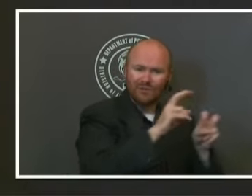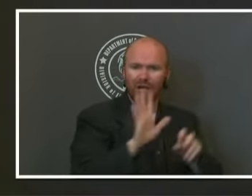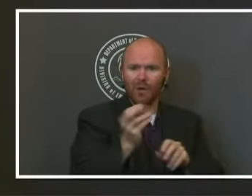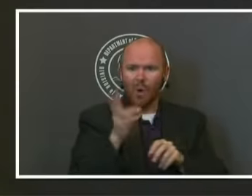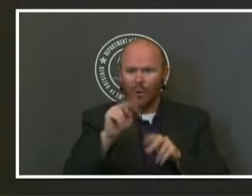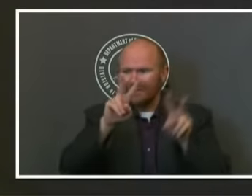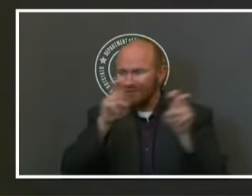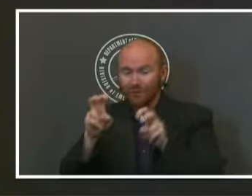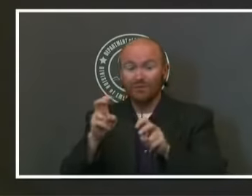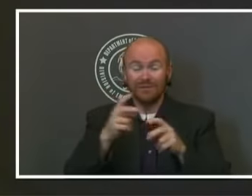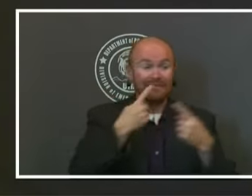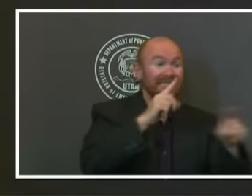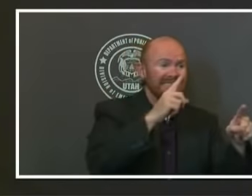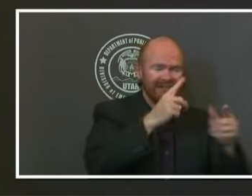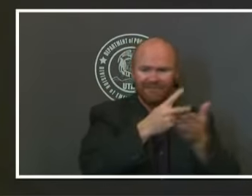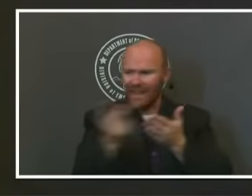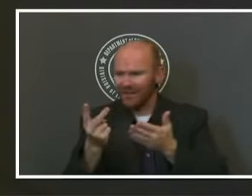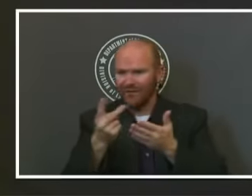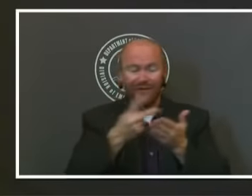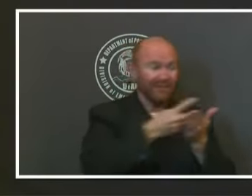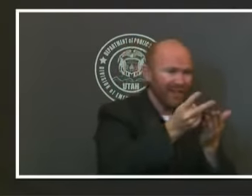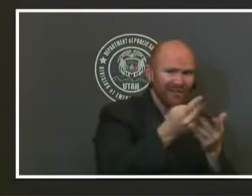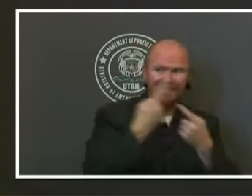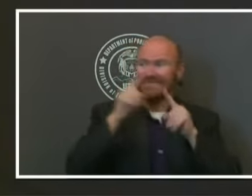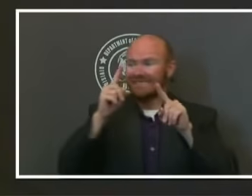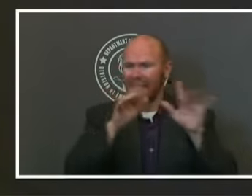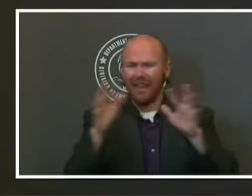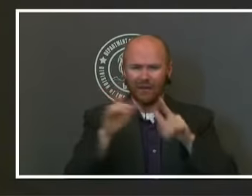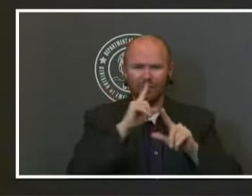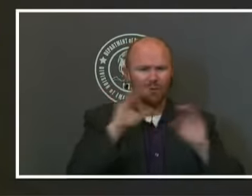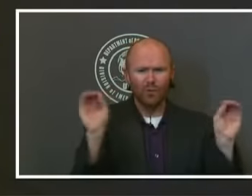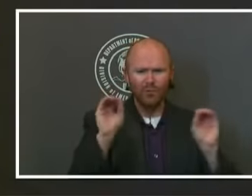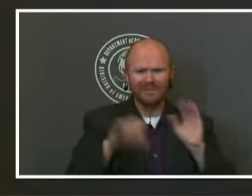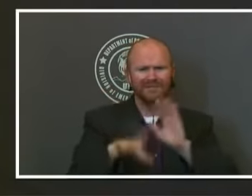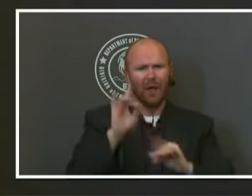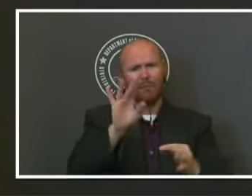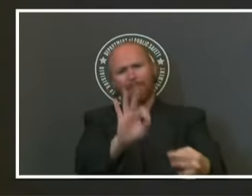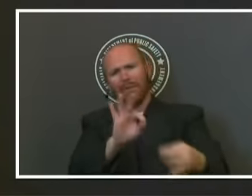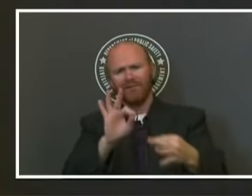and failure we find that nobody